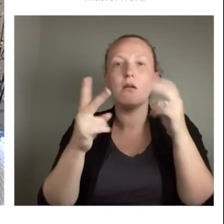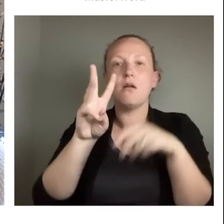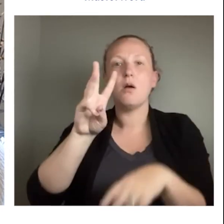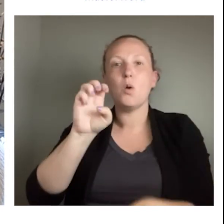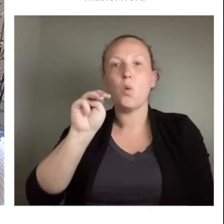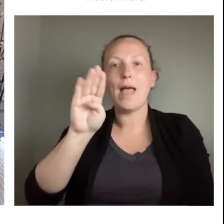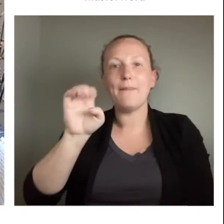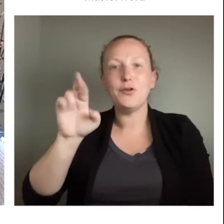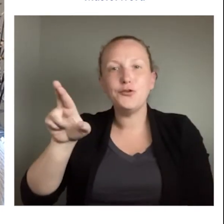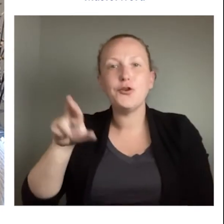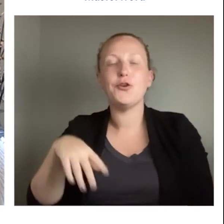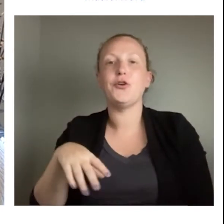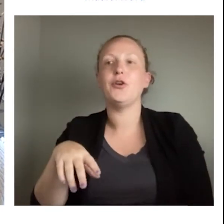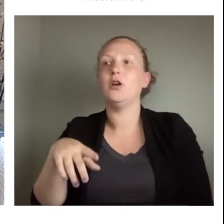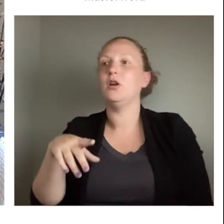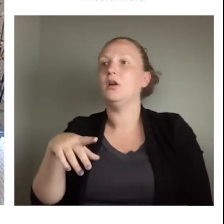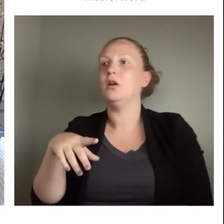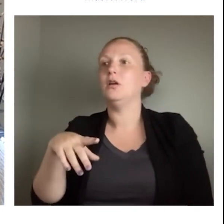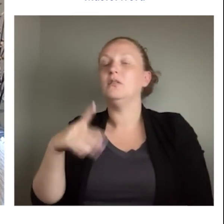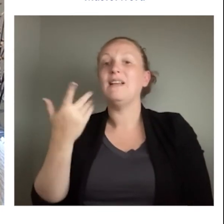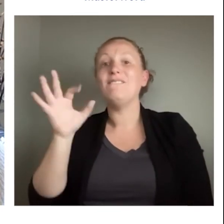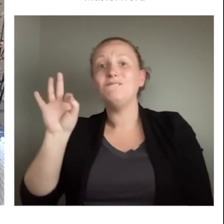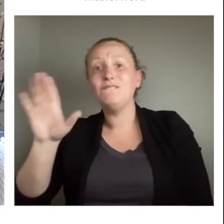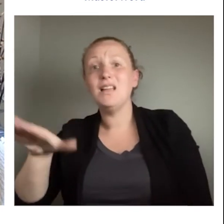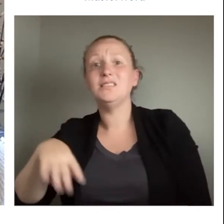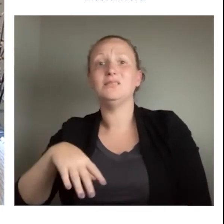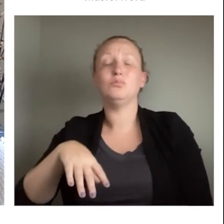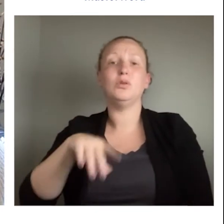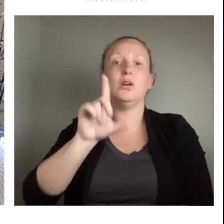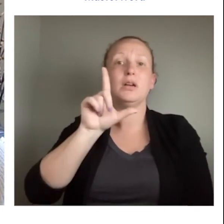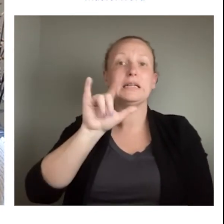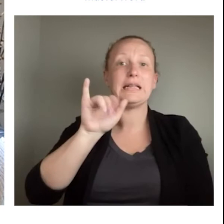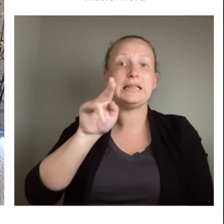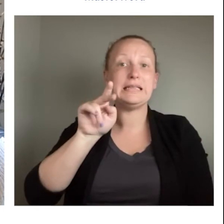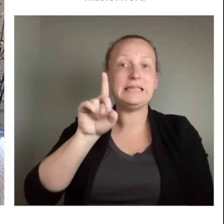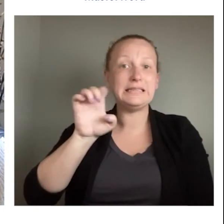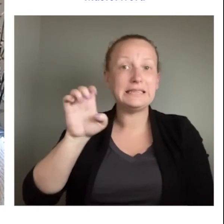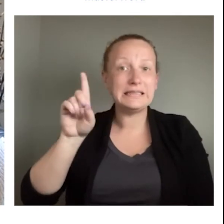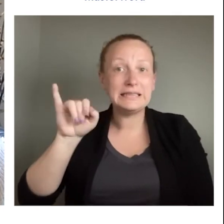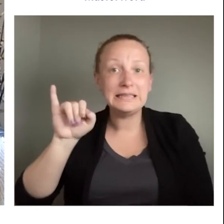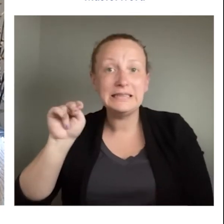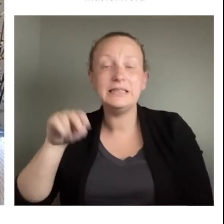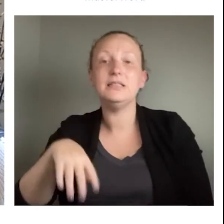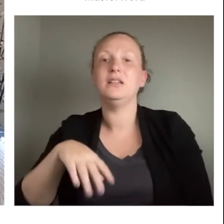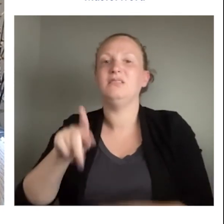LinkedIn, on social media because the more prepared we are the better is going to be our job.